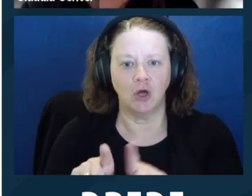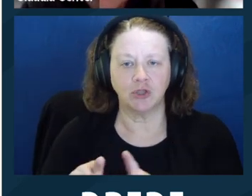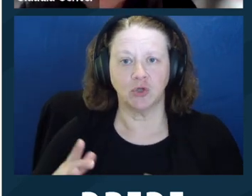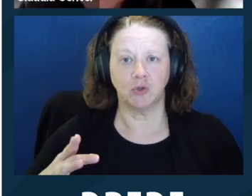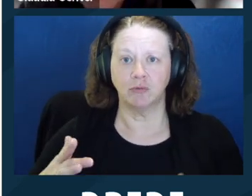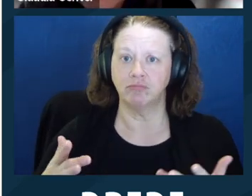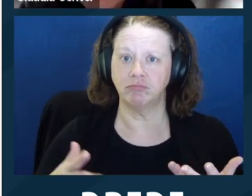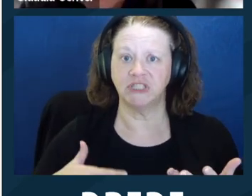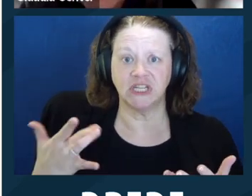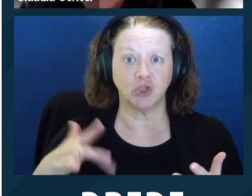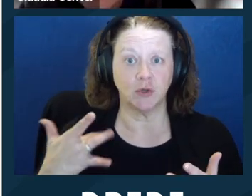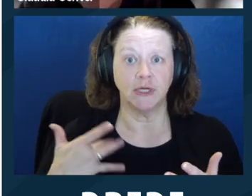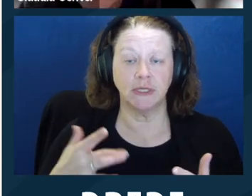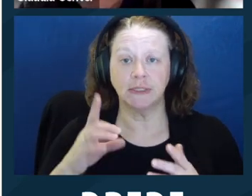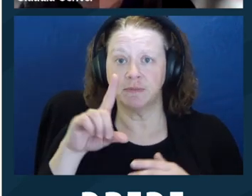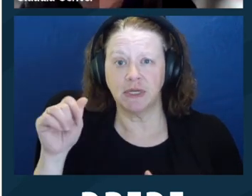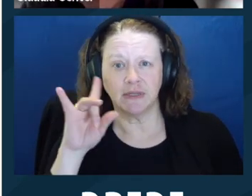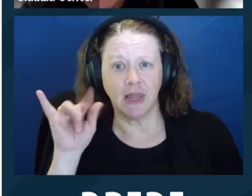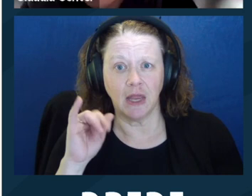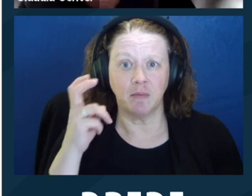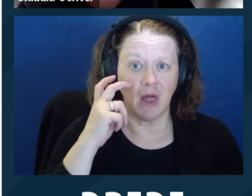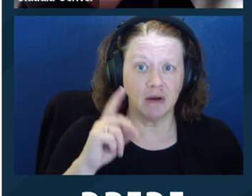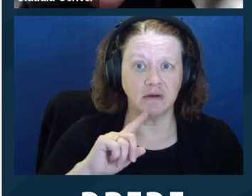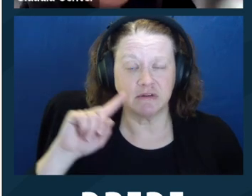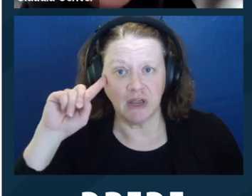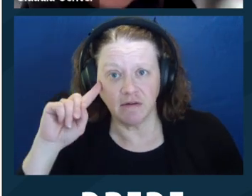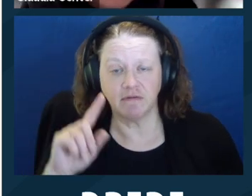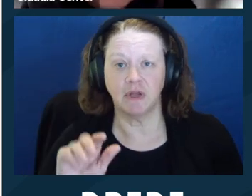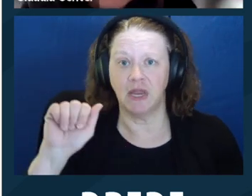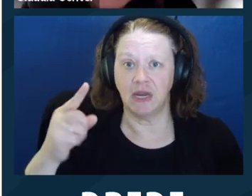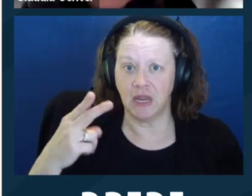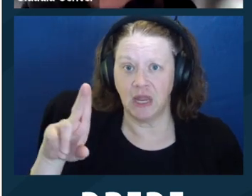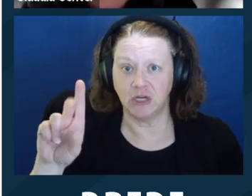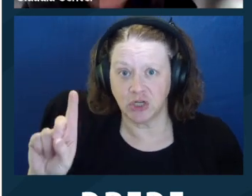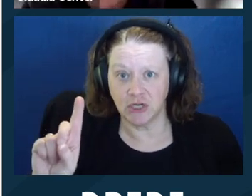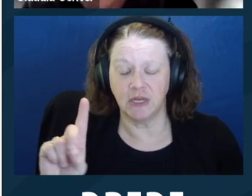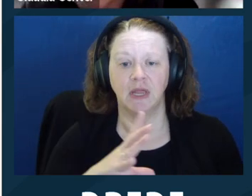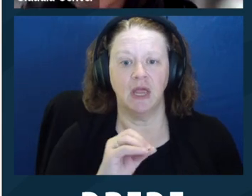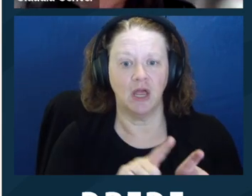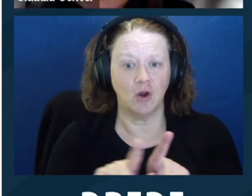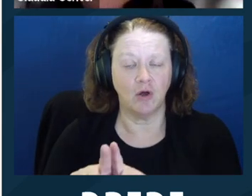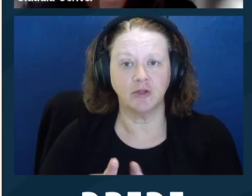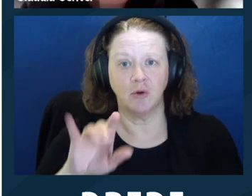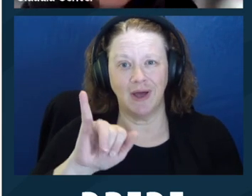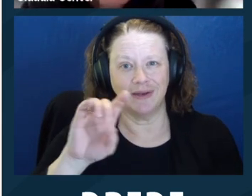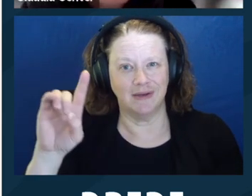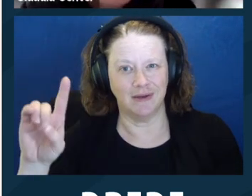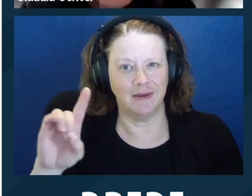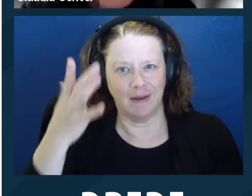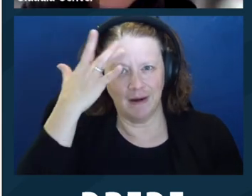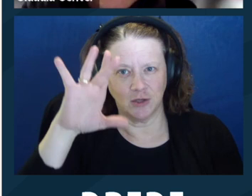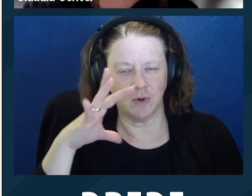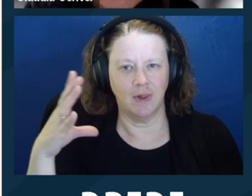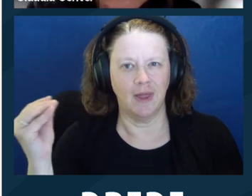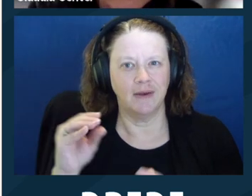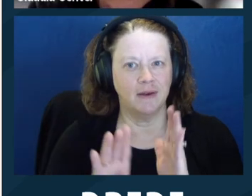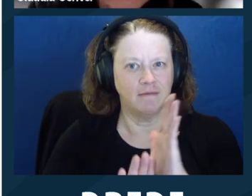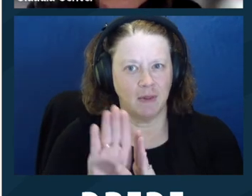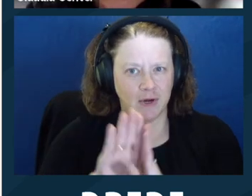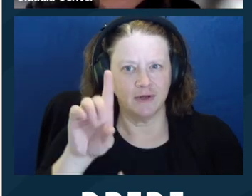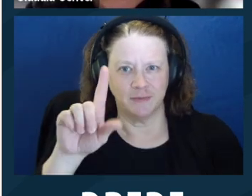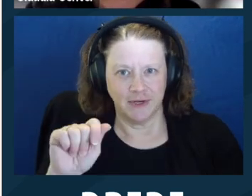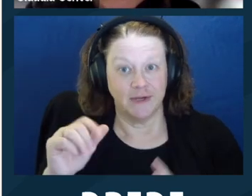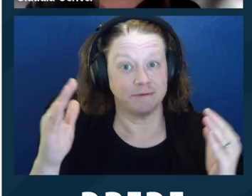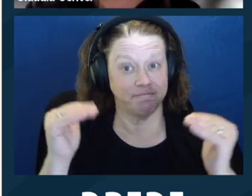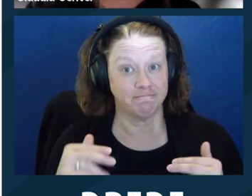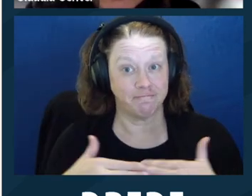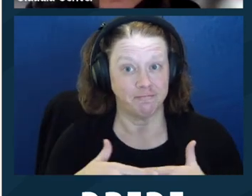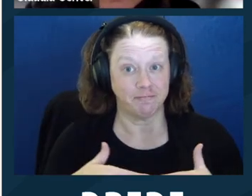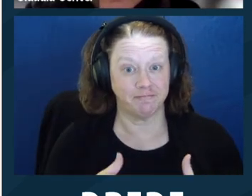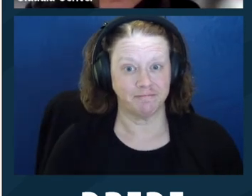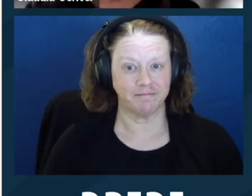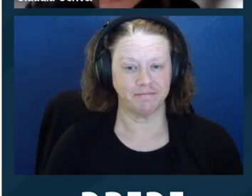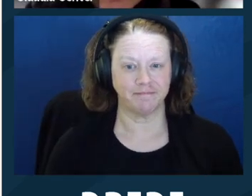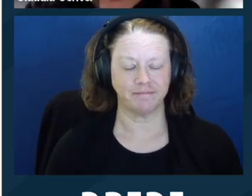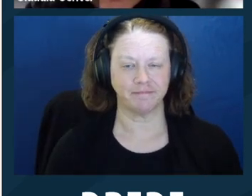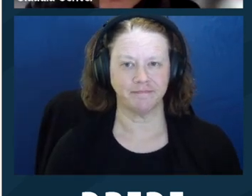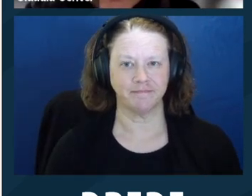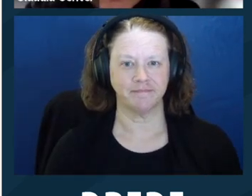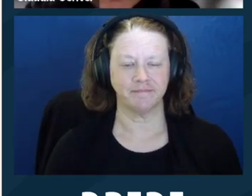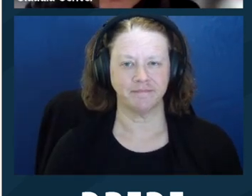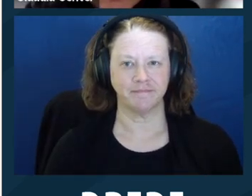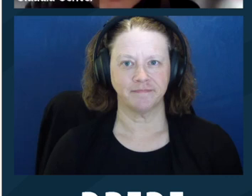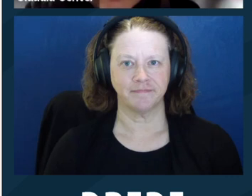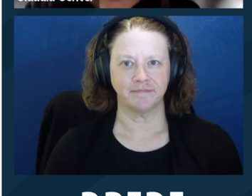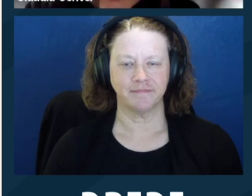Learning disabilities, ADHD and intellectual and developmental disabilities. Next slide.